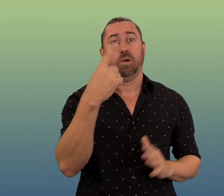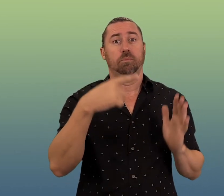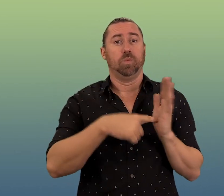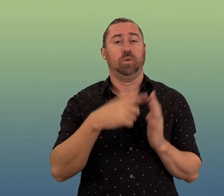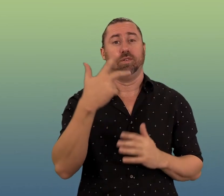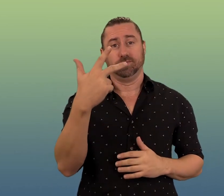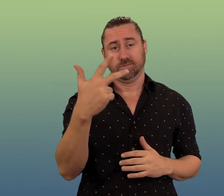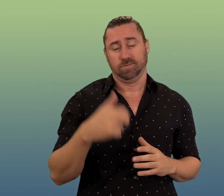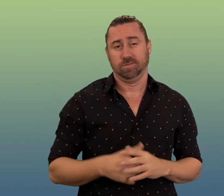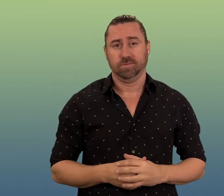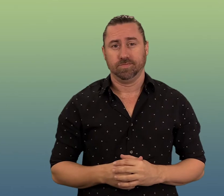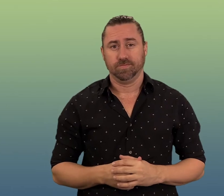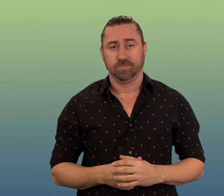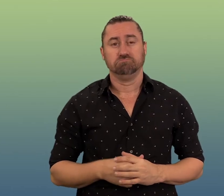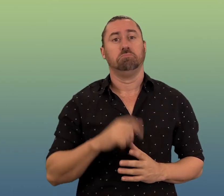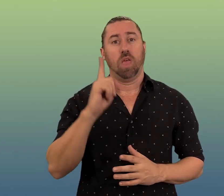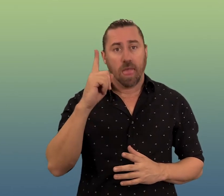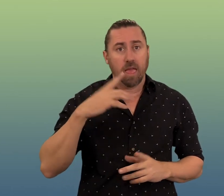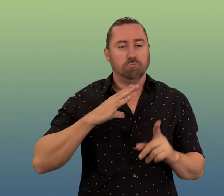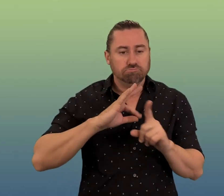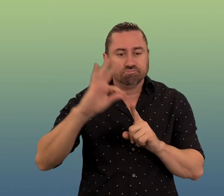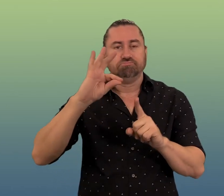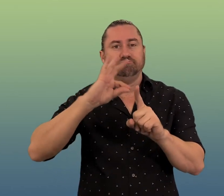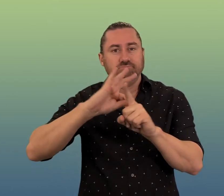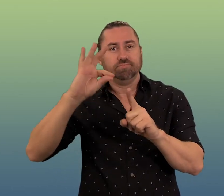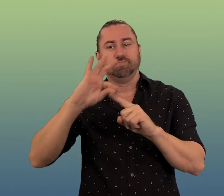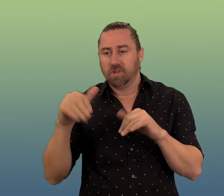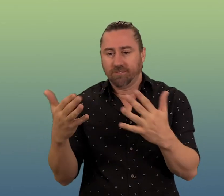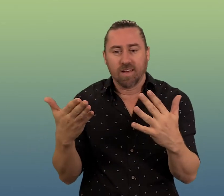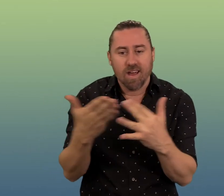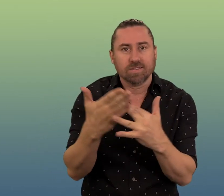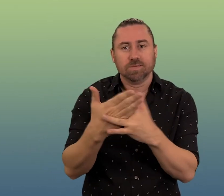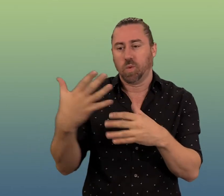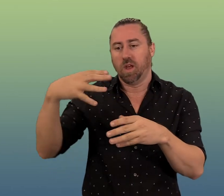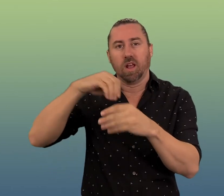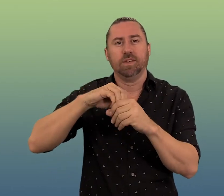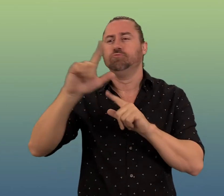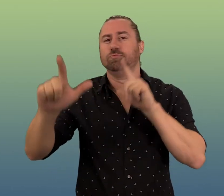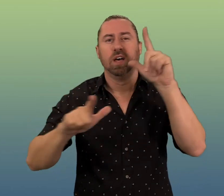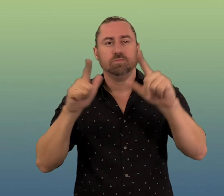One point eight. We are making progress towards providing accessible and inclusive